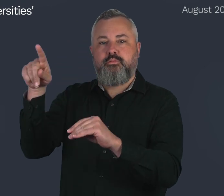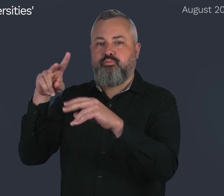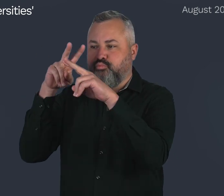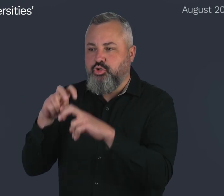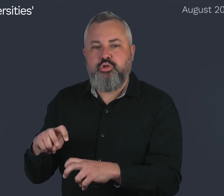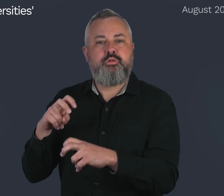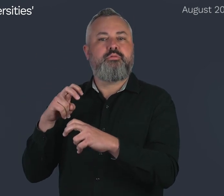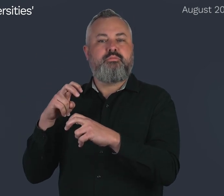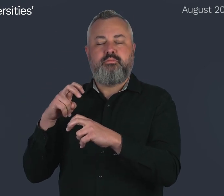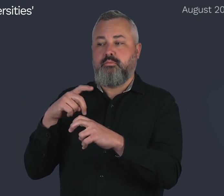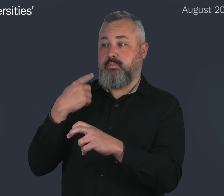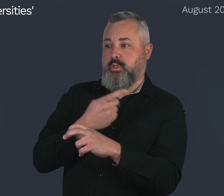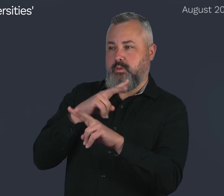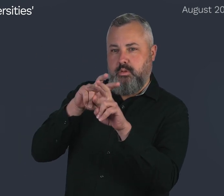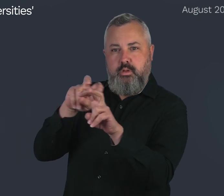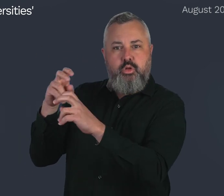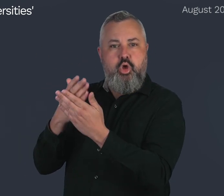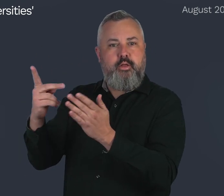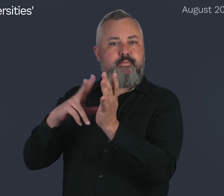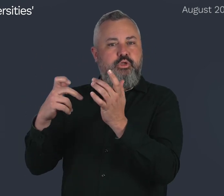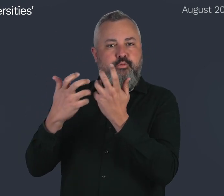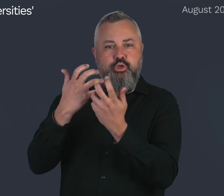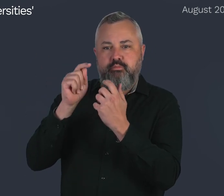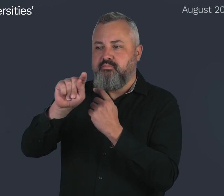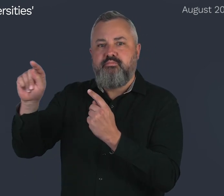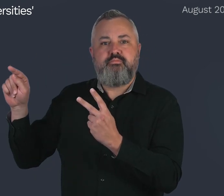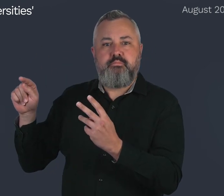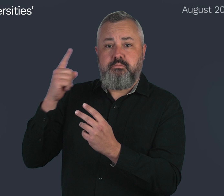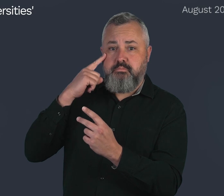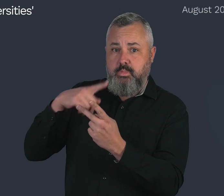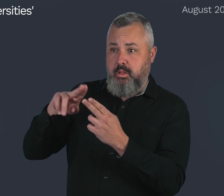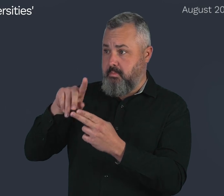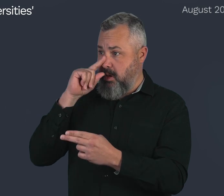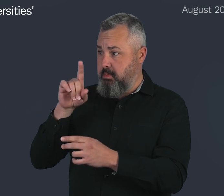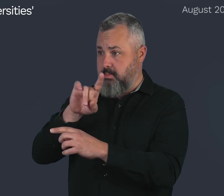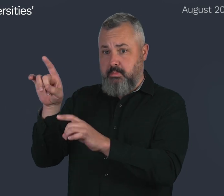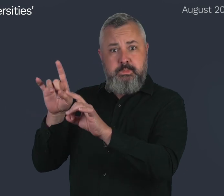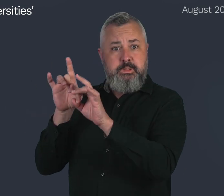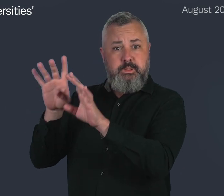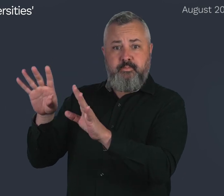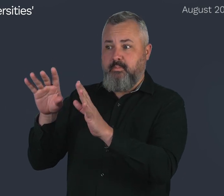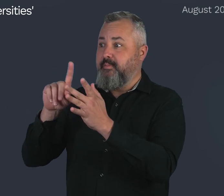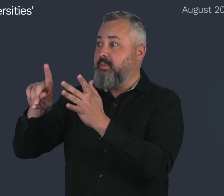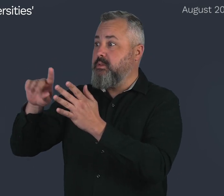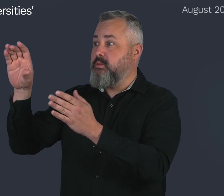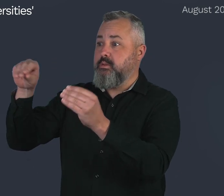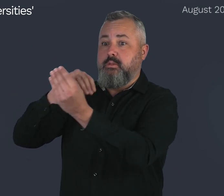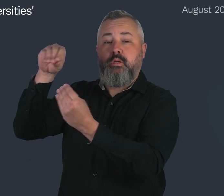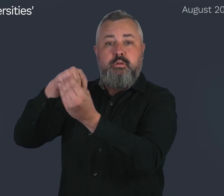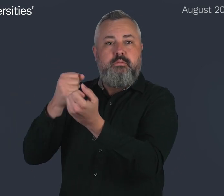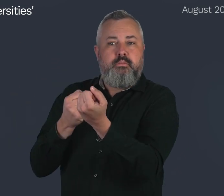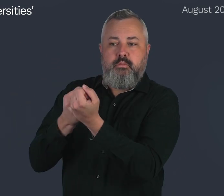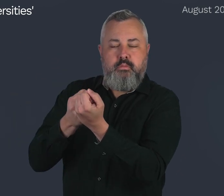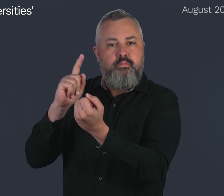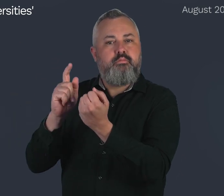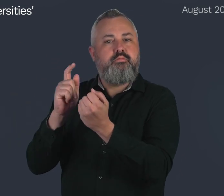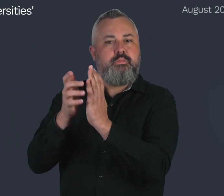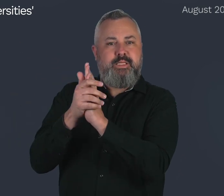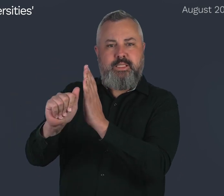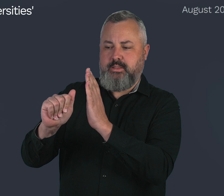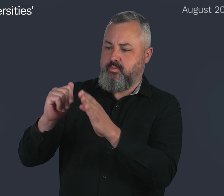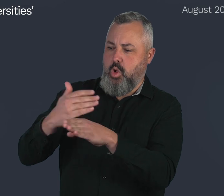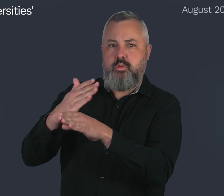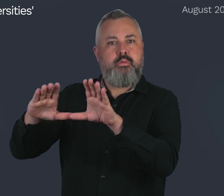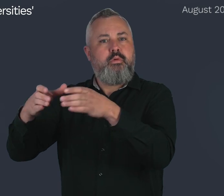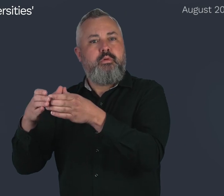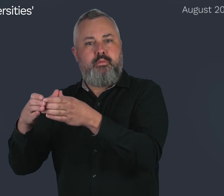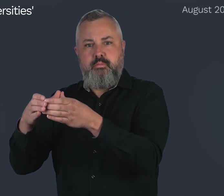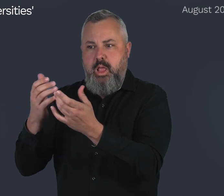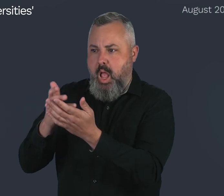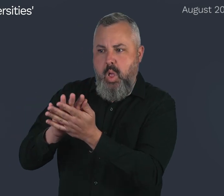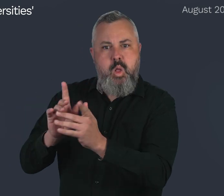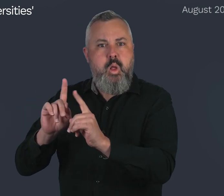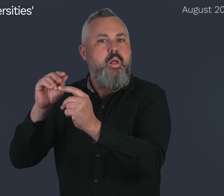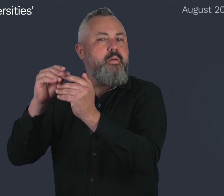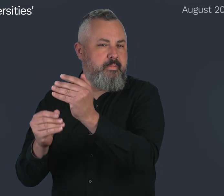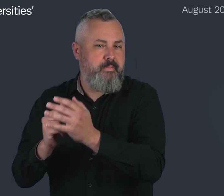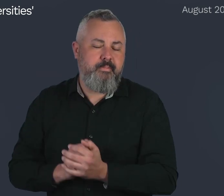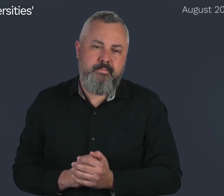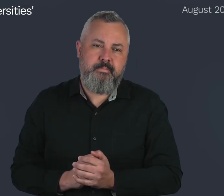examine how Victorian universities can play a greater role in directing their own investment to support the pipeline of skilled workers.